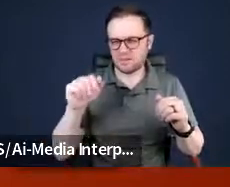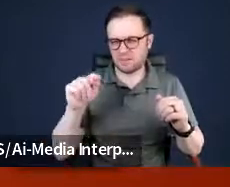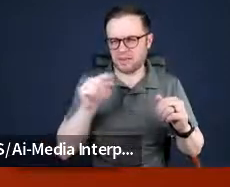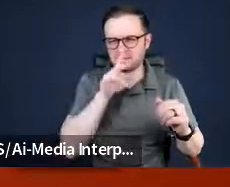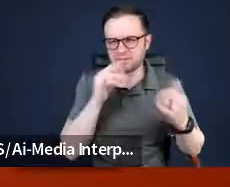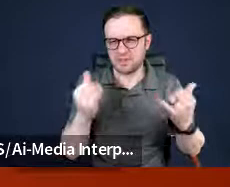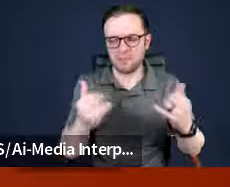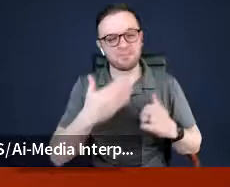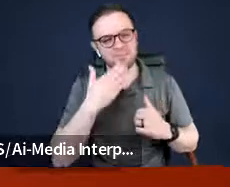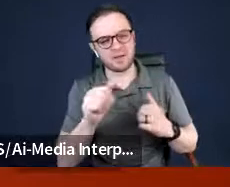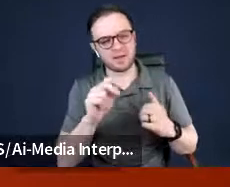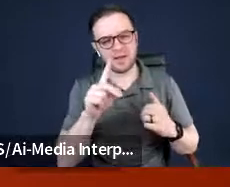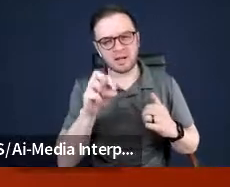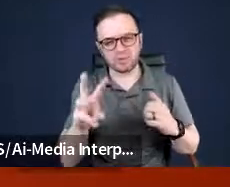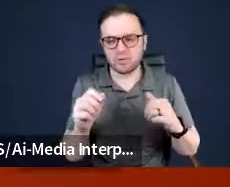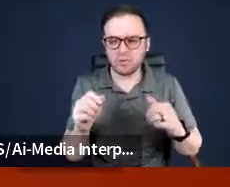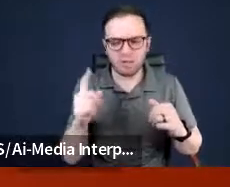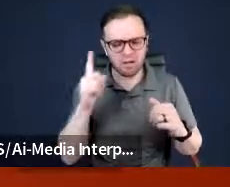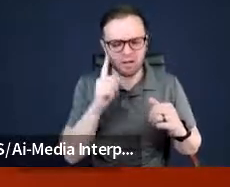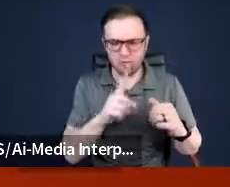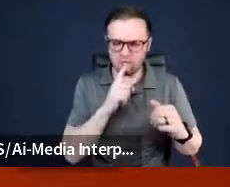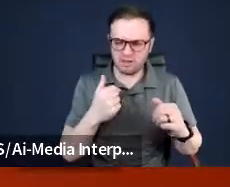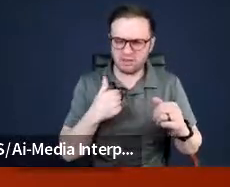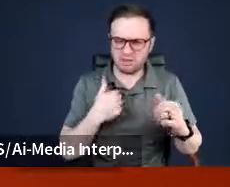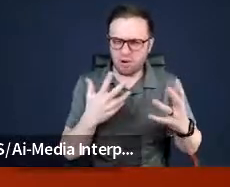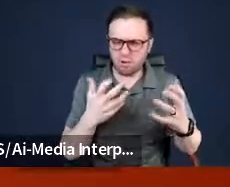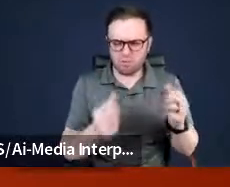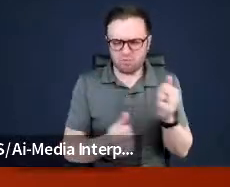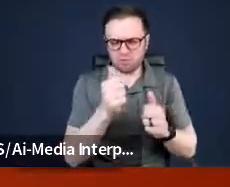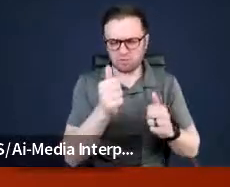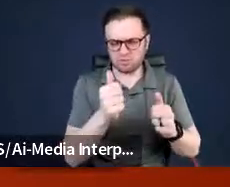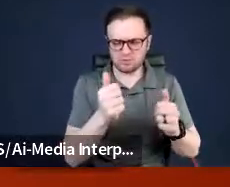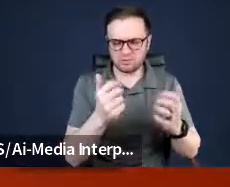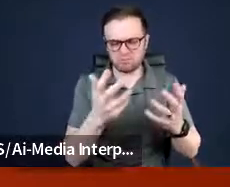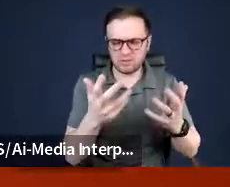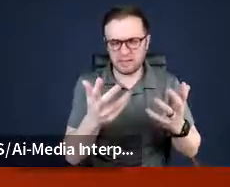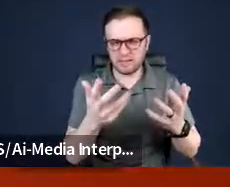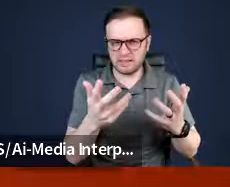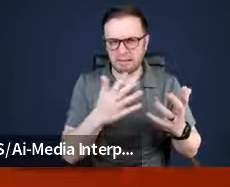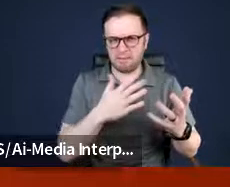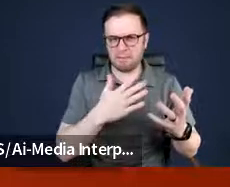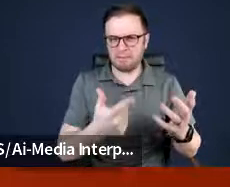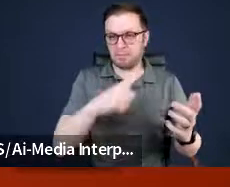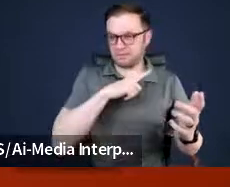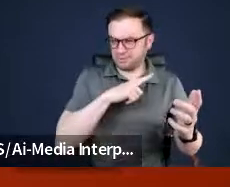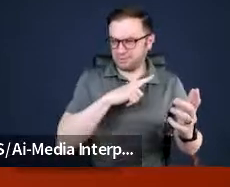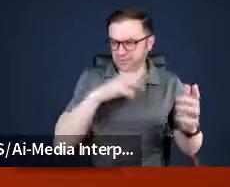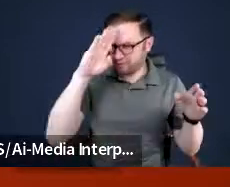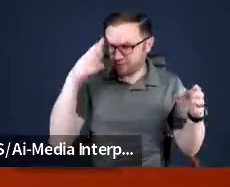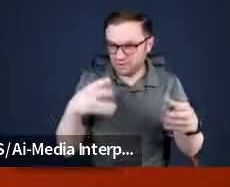We are now moving to, I've got the pleasure of Matt Packard and he's going to take over the remainder of the